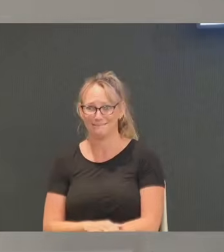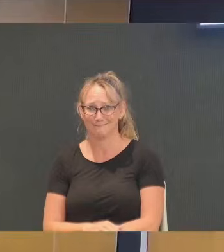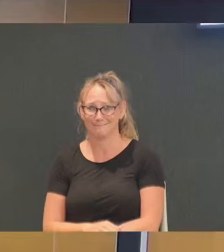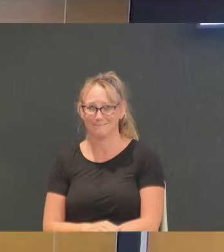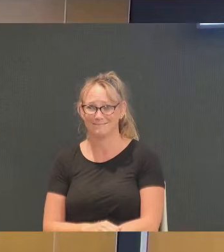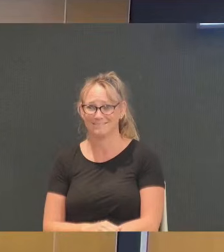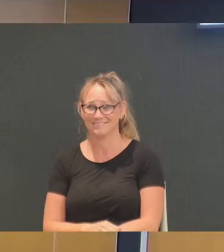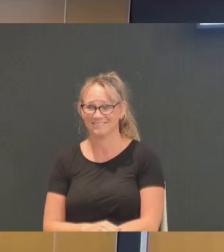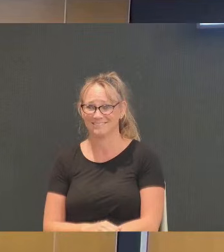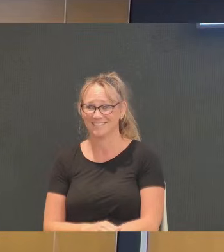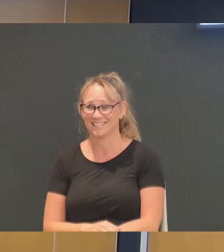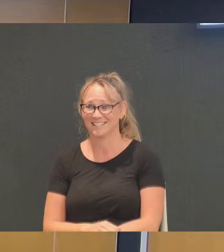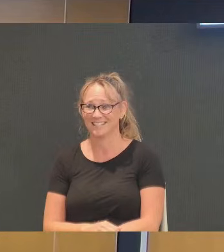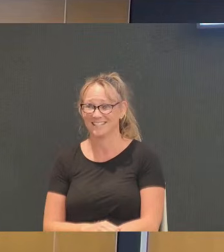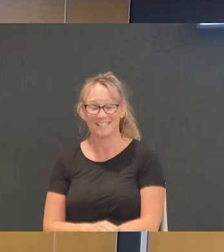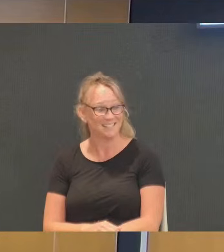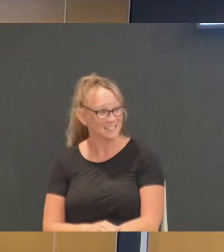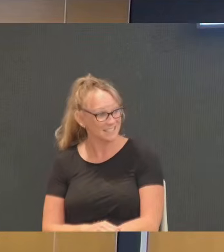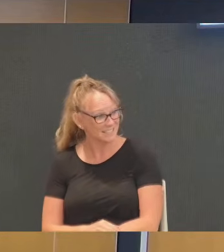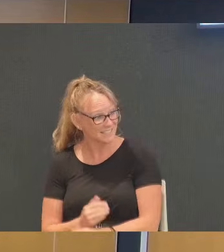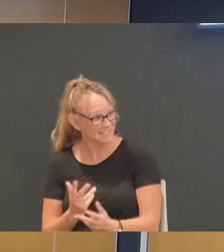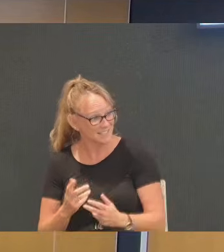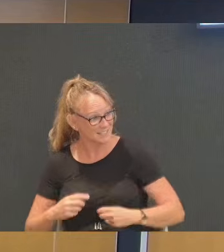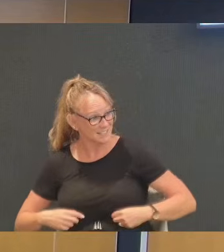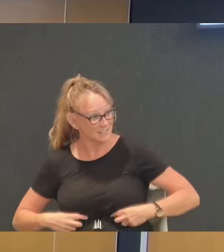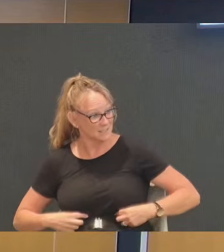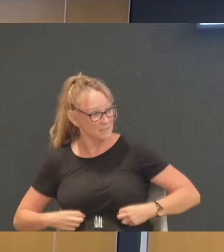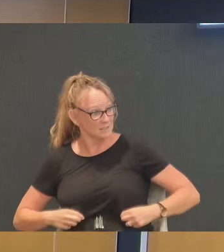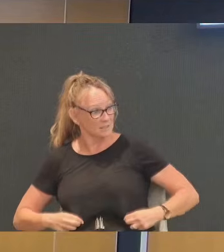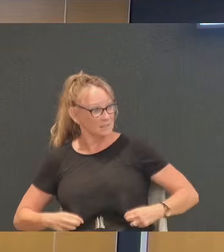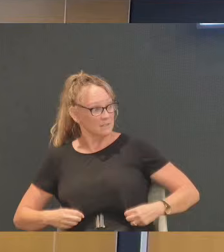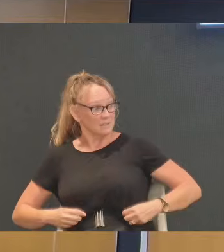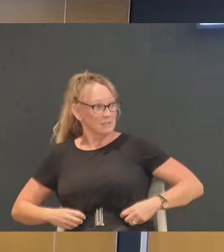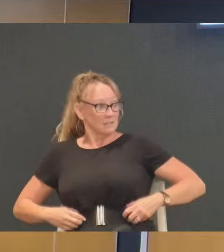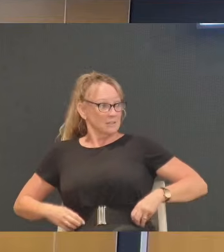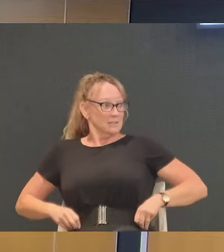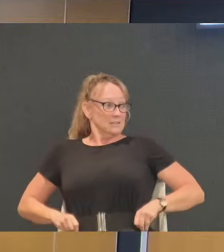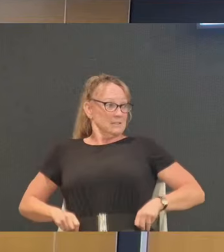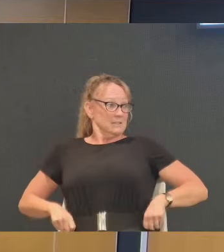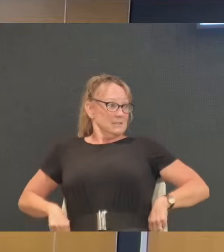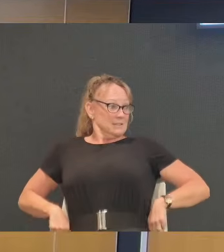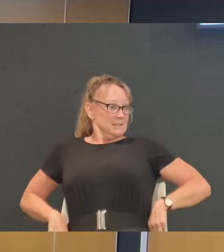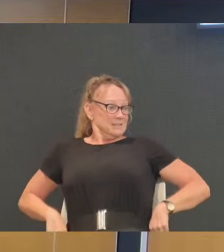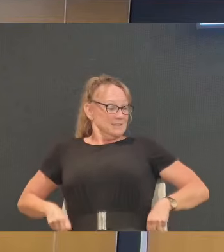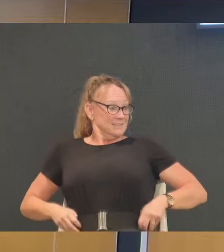Did what? How did you want to do it? You want to defer to how y'all How you want it? When do we